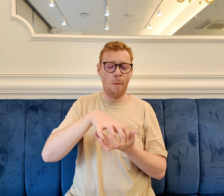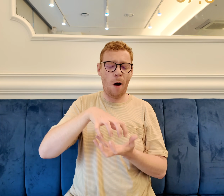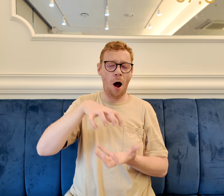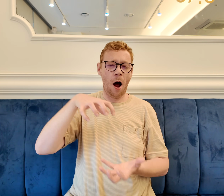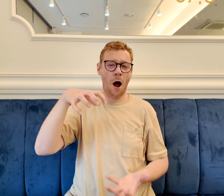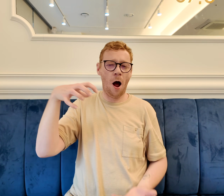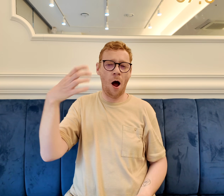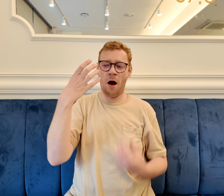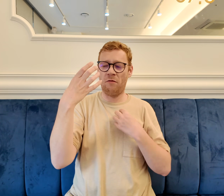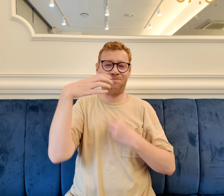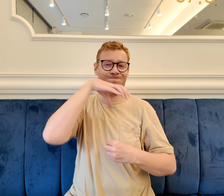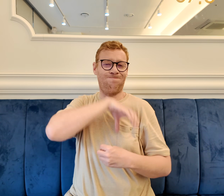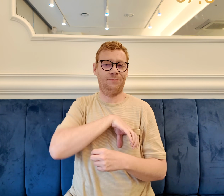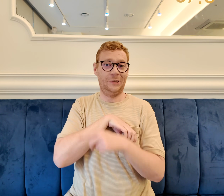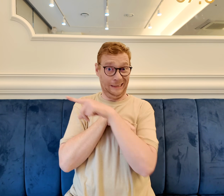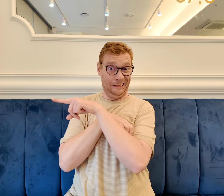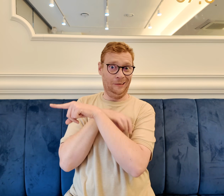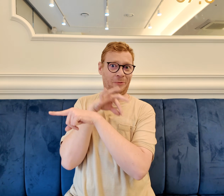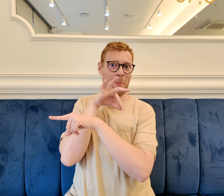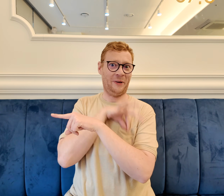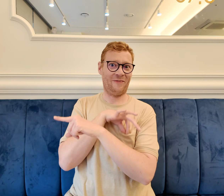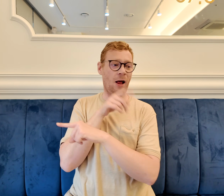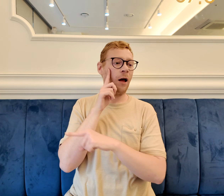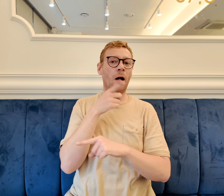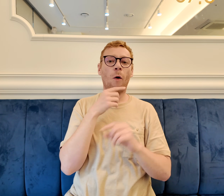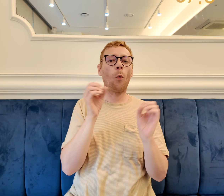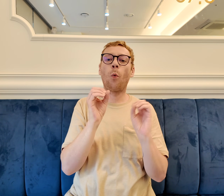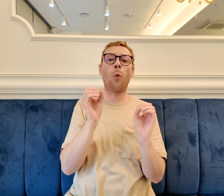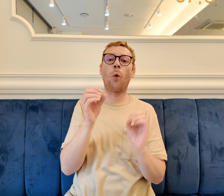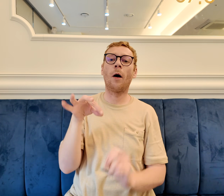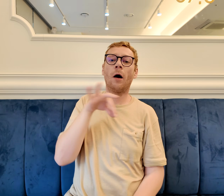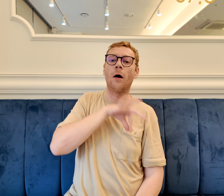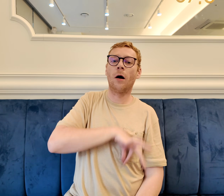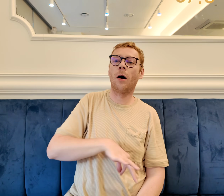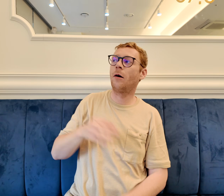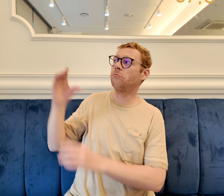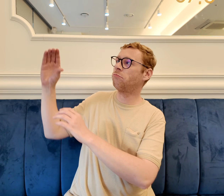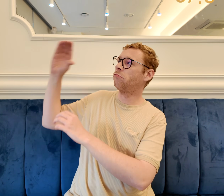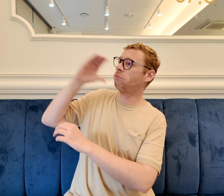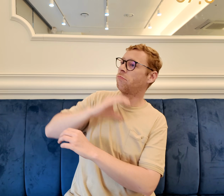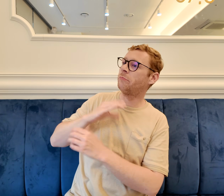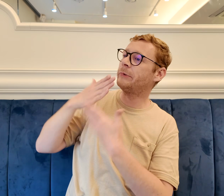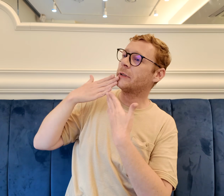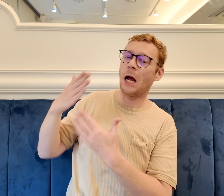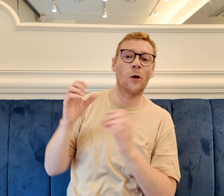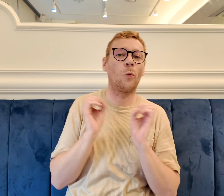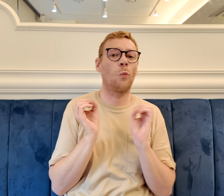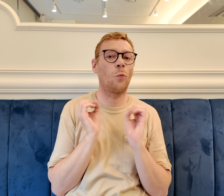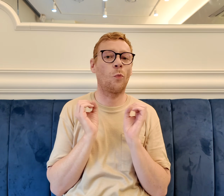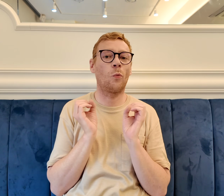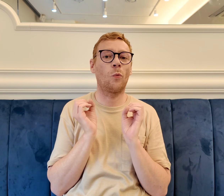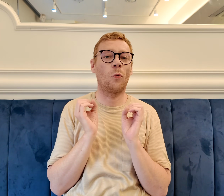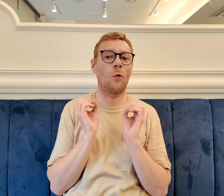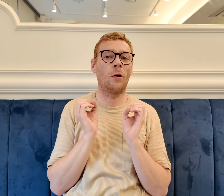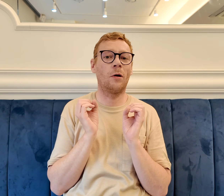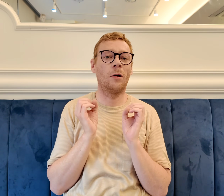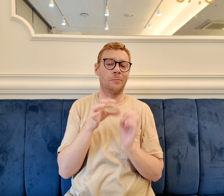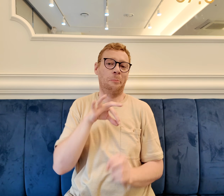the bread ended up selling, generating a profit. The deaf person didn't gain anything from their creation. It was a loss.